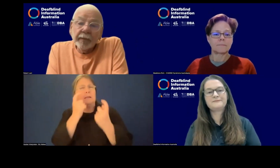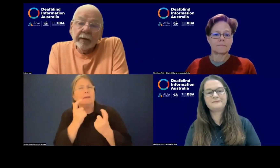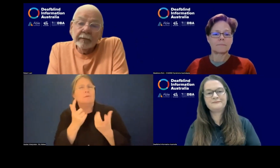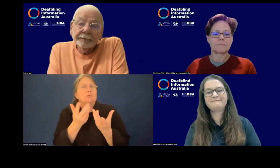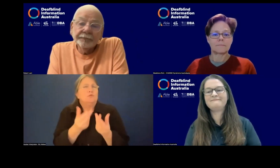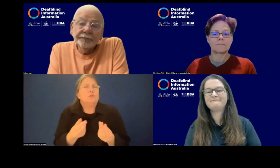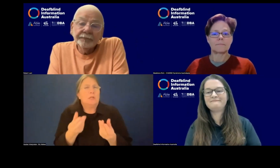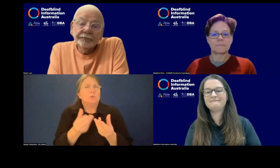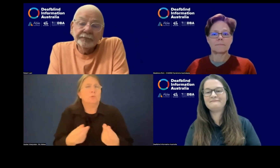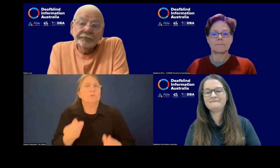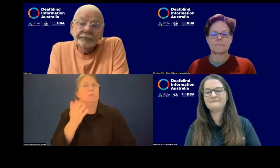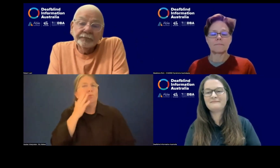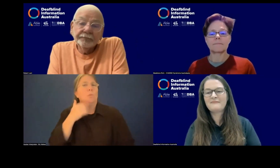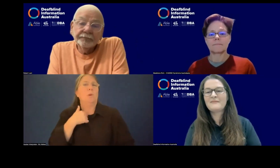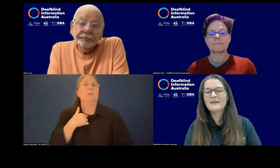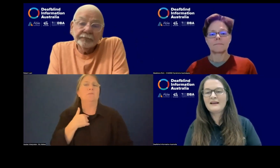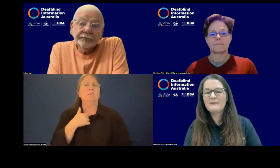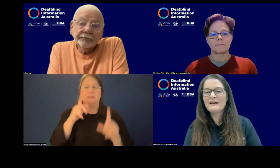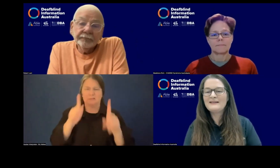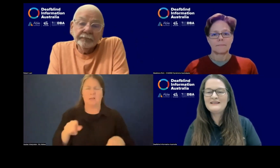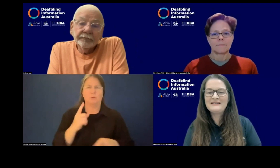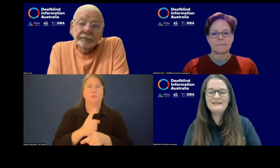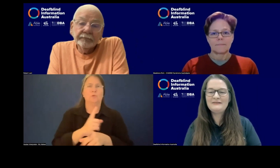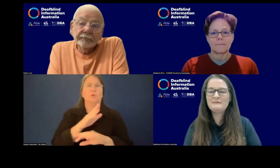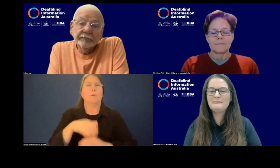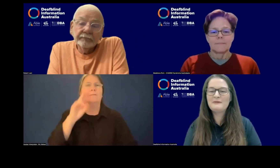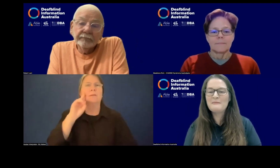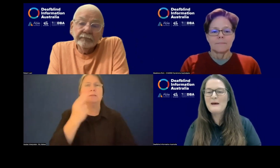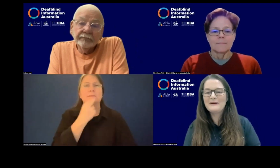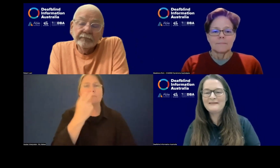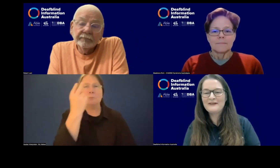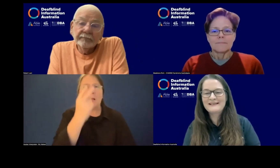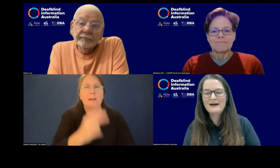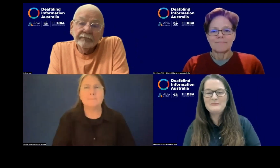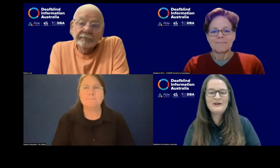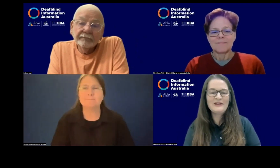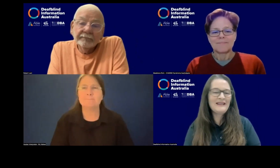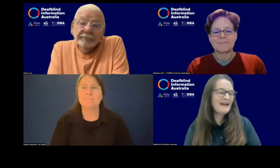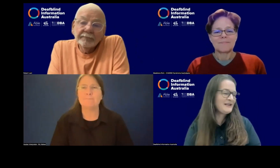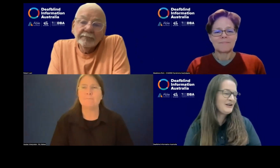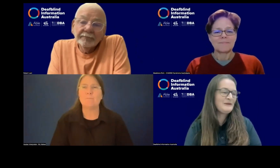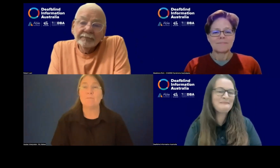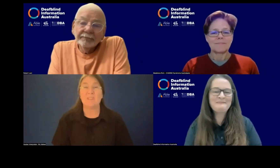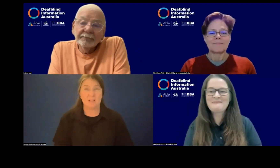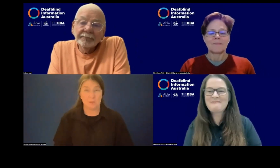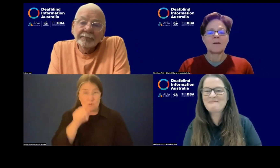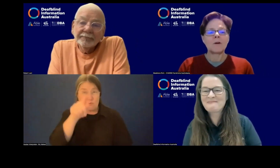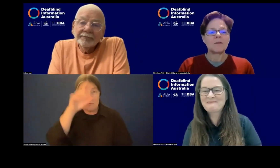Madelene, do you remember the first time you heard that term?